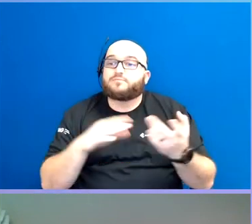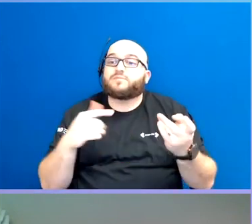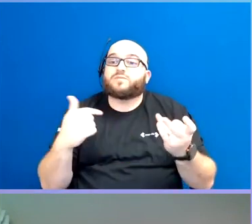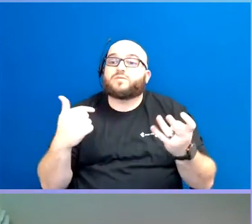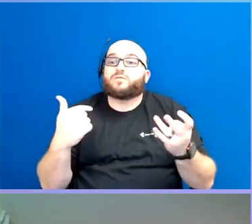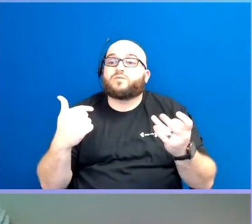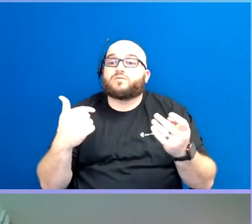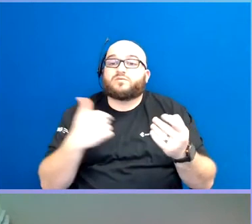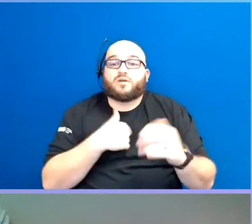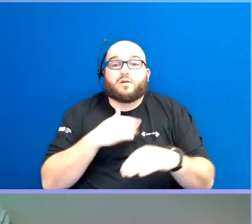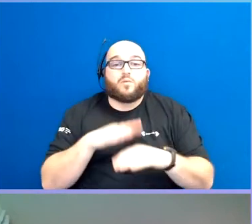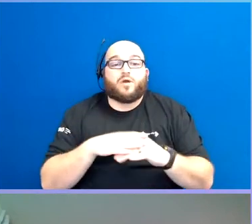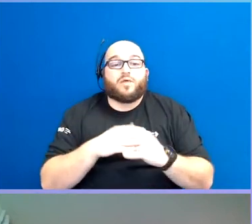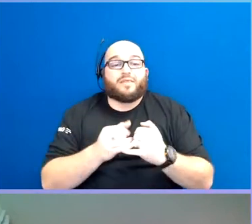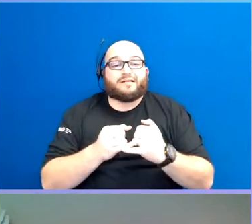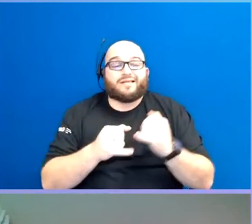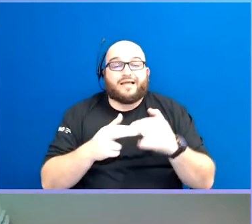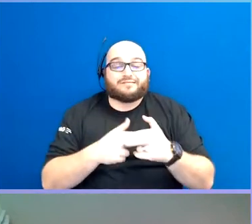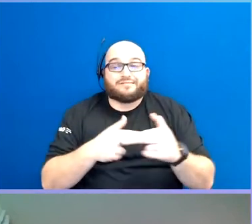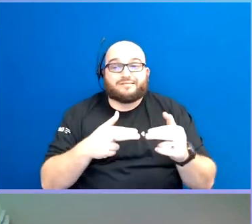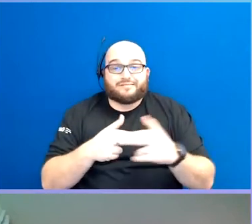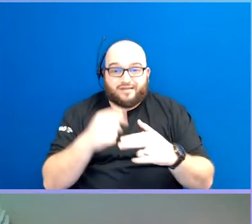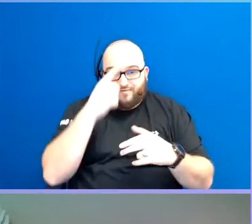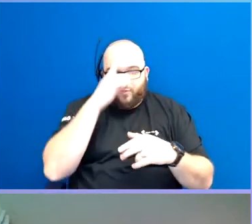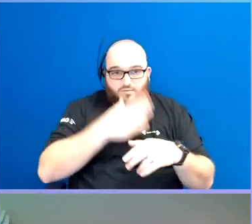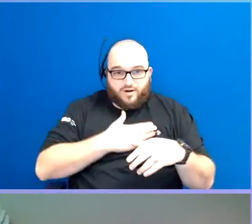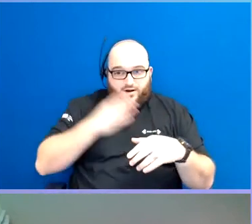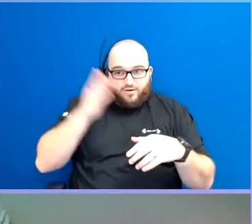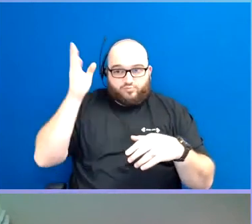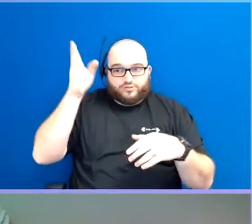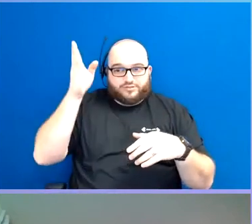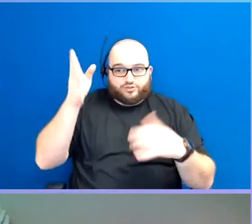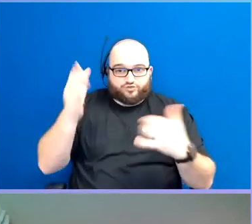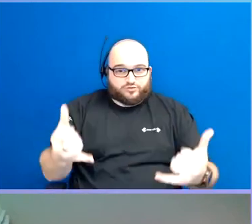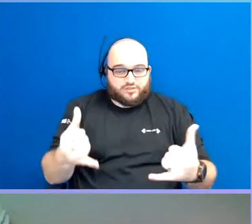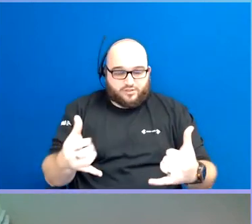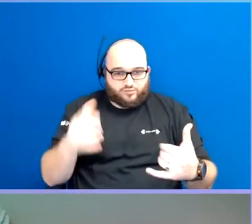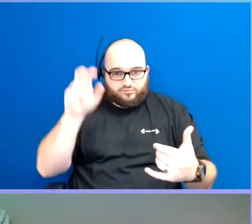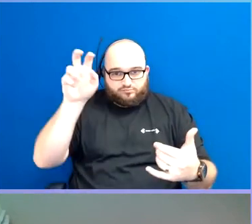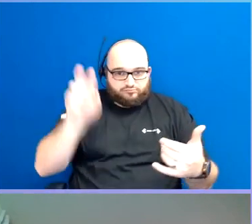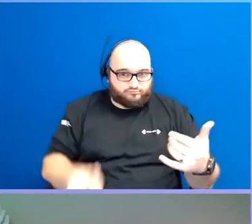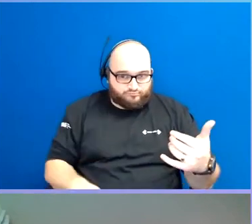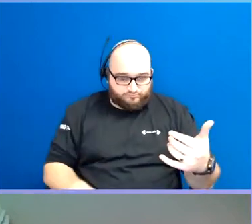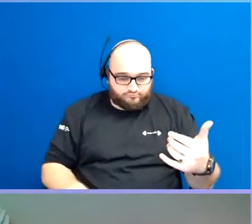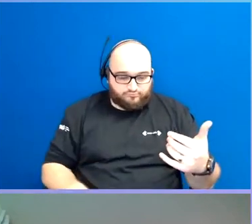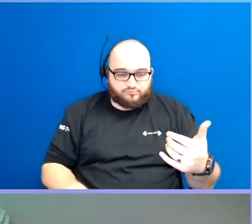last slide of my presentation